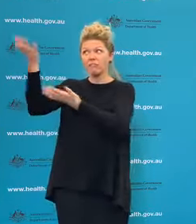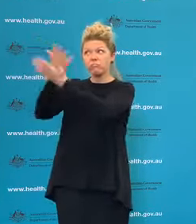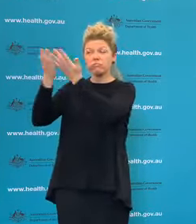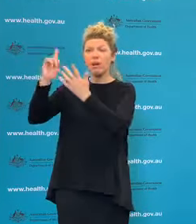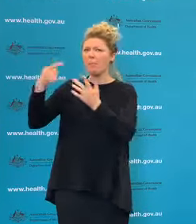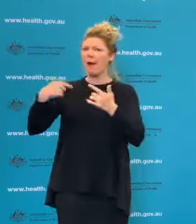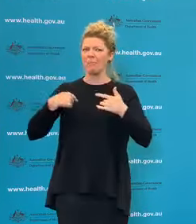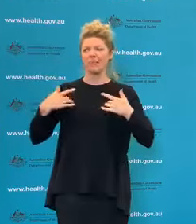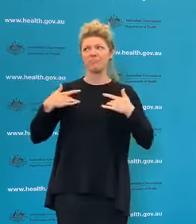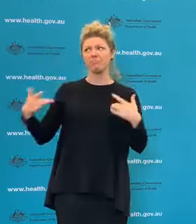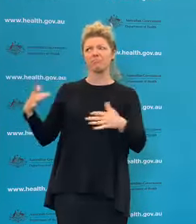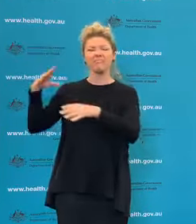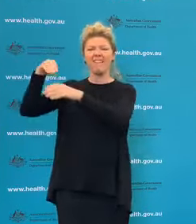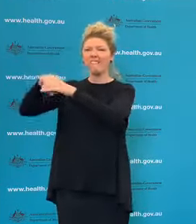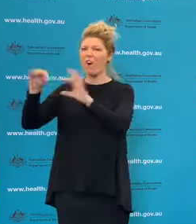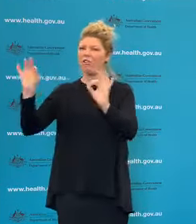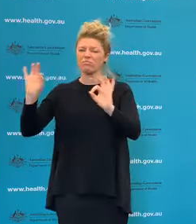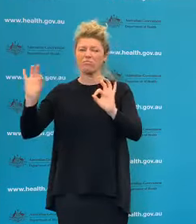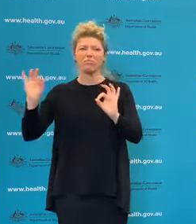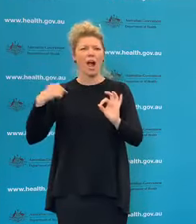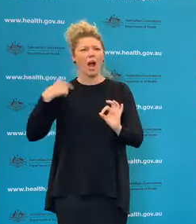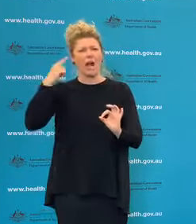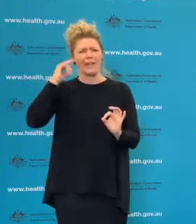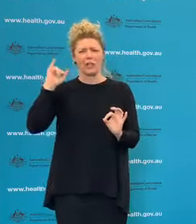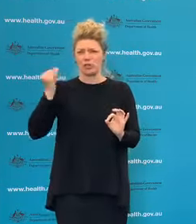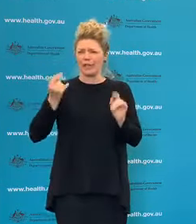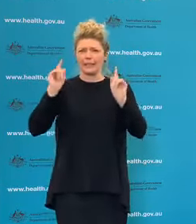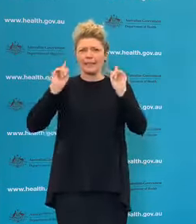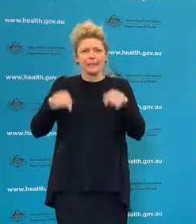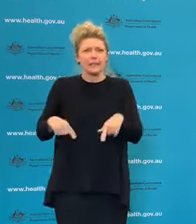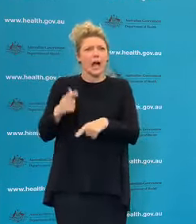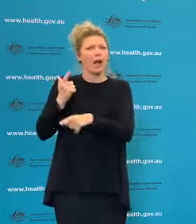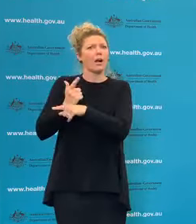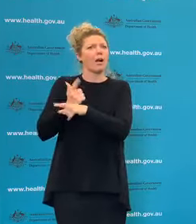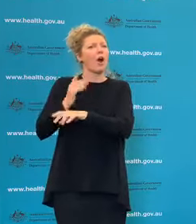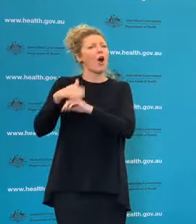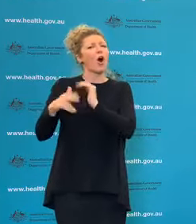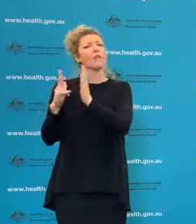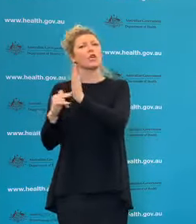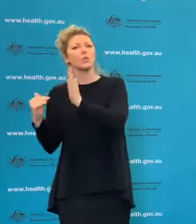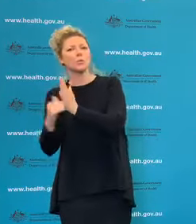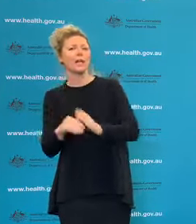and I think they are very early. But we will of course- front of mind, will be